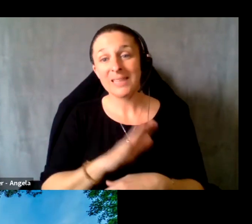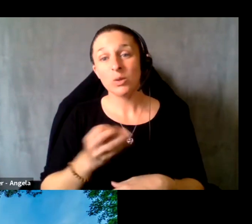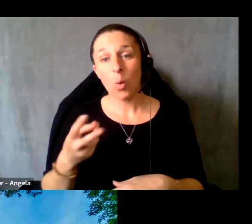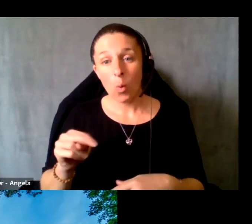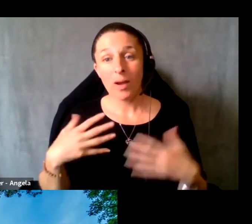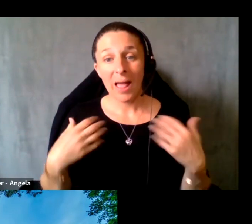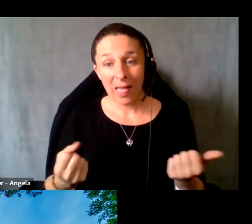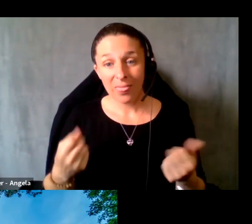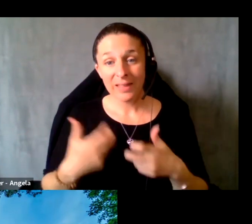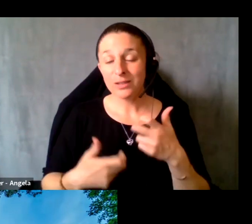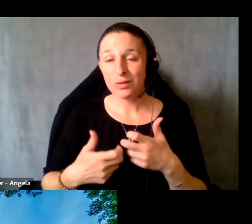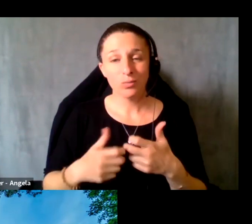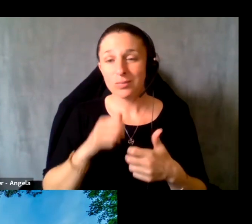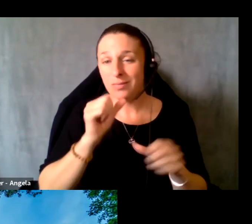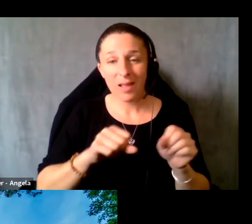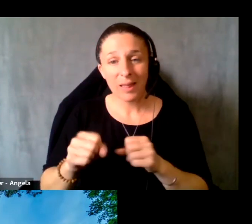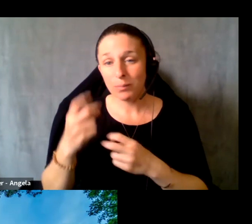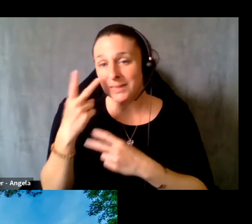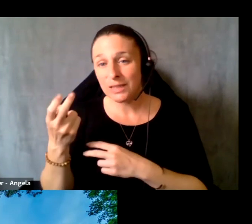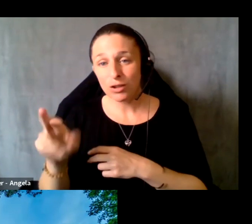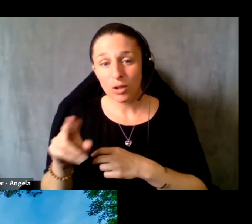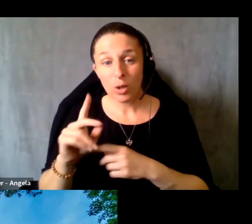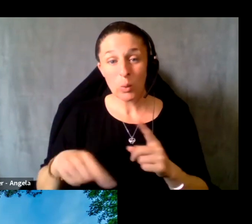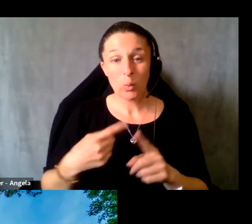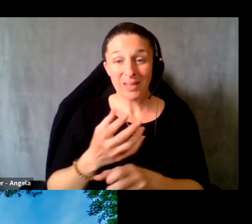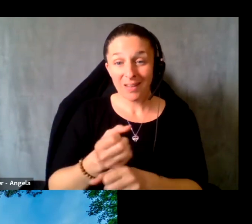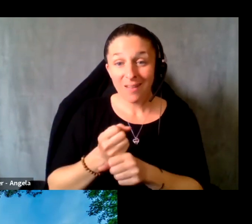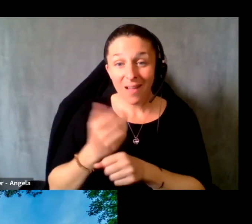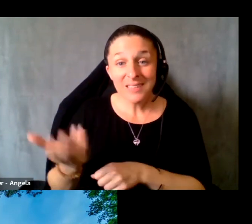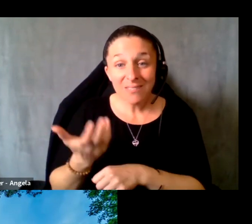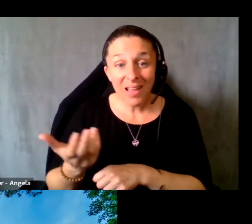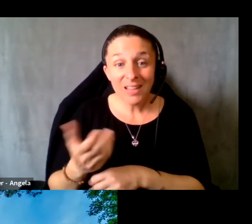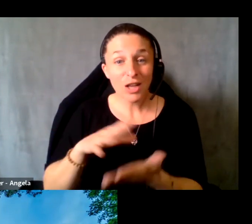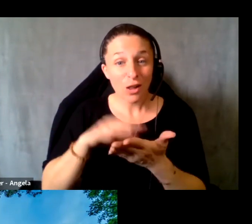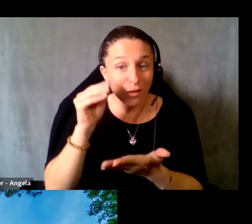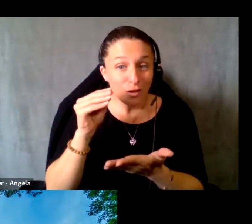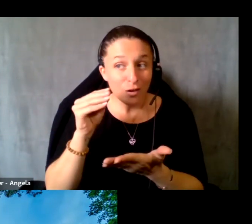go see her, and when he received a device, learned that the nursing, you know, the skilled